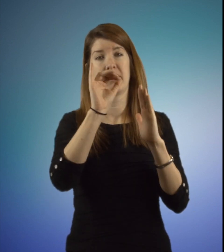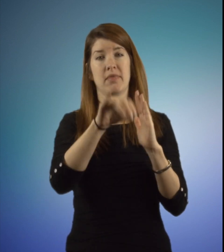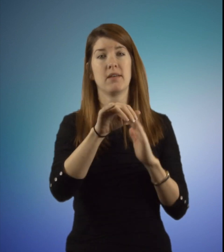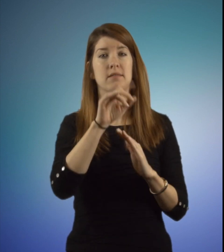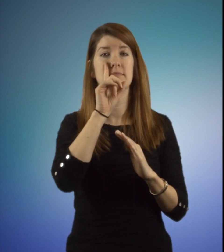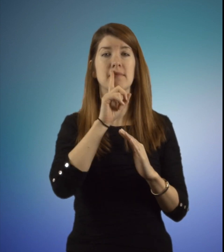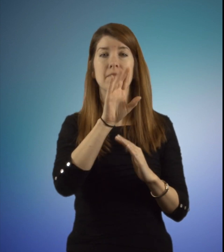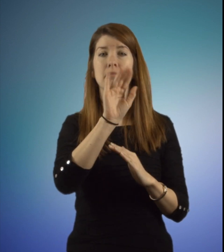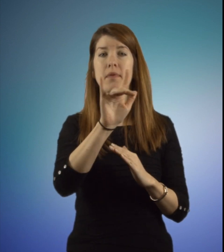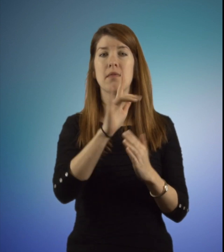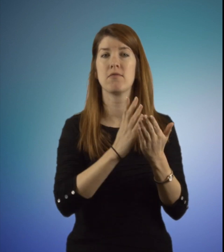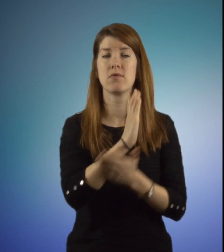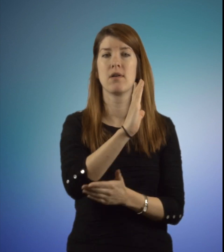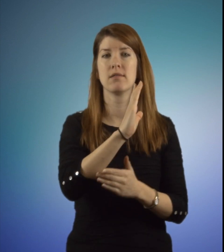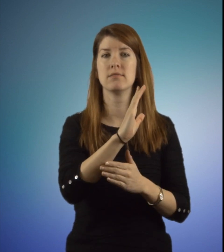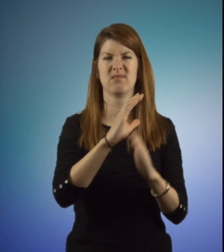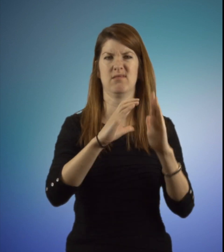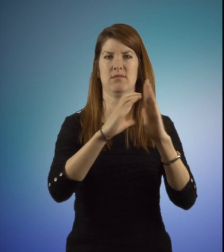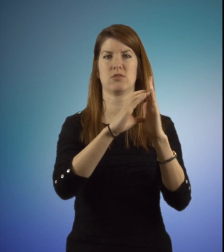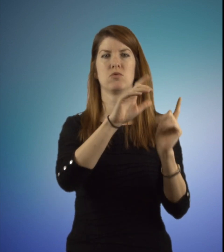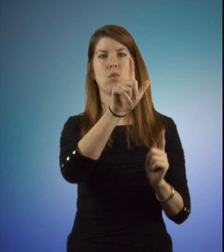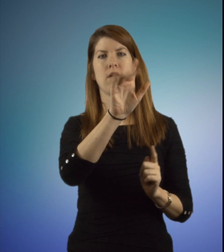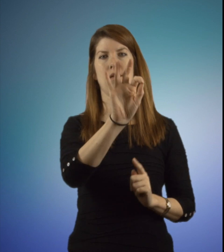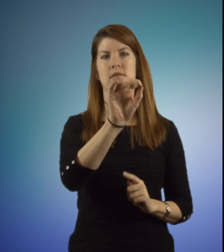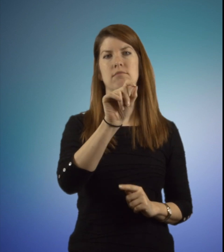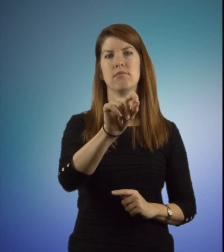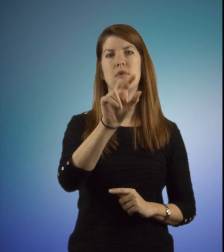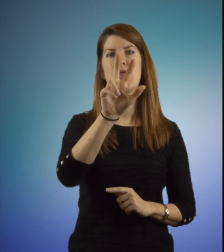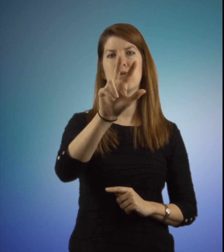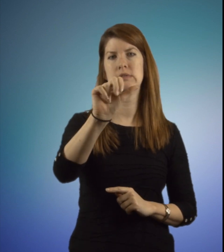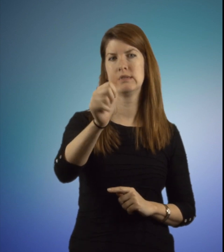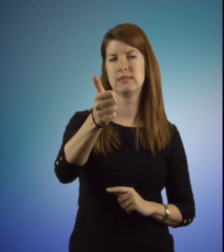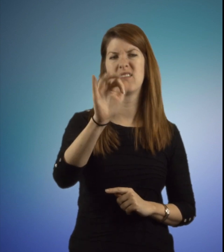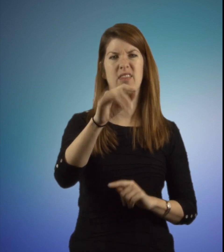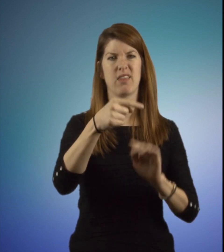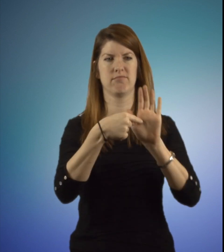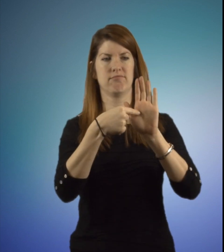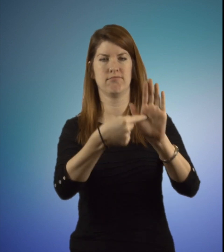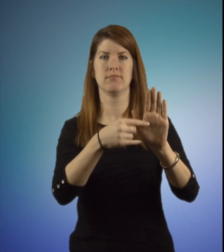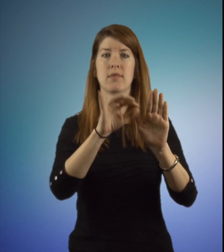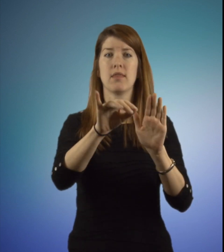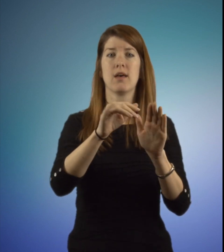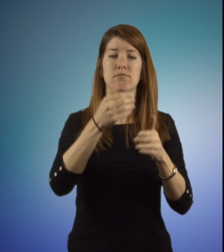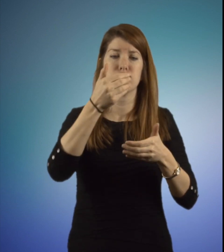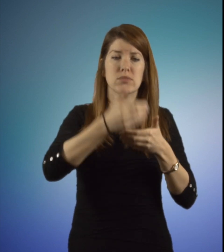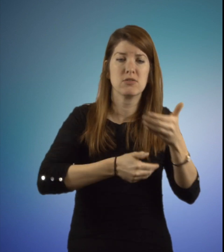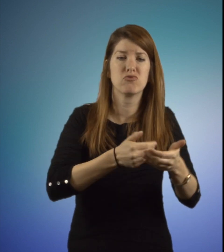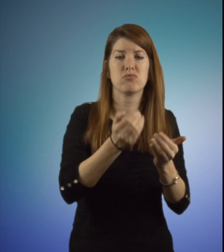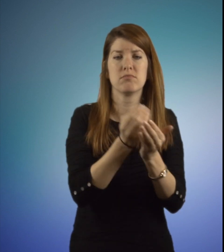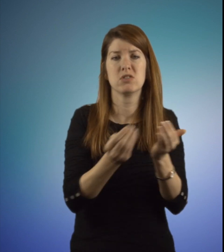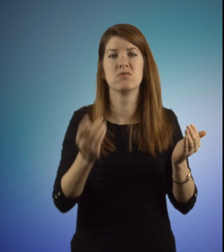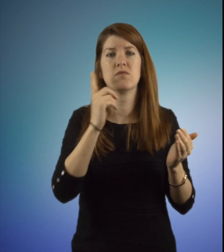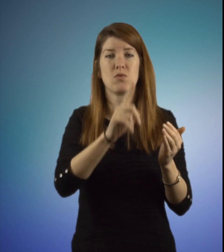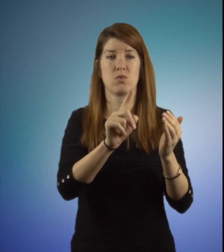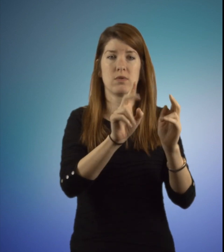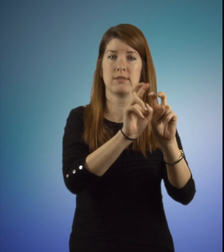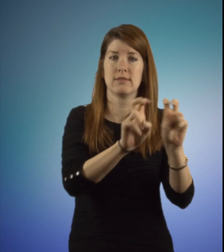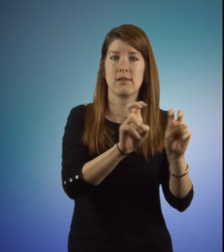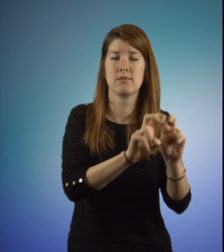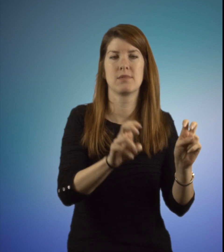One section of the Deaf Bill of Rights, Section 29.310, indicates that procedures and materials